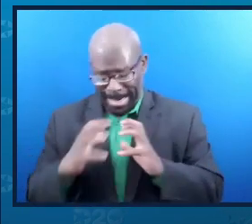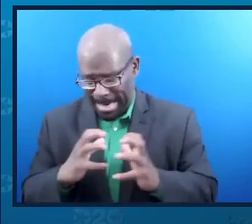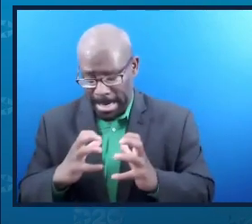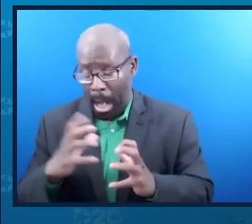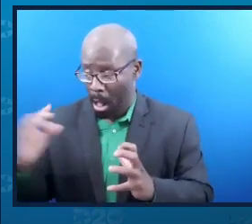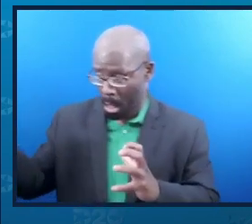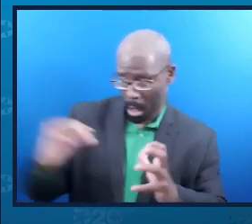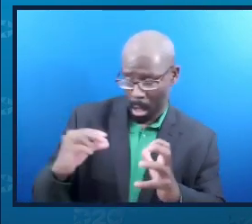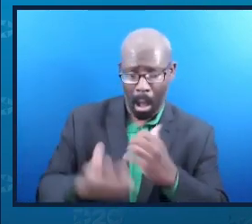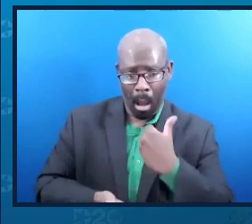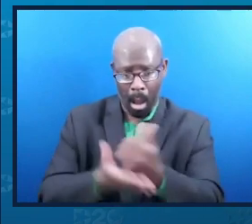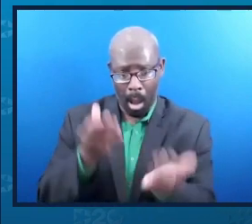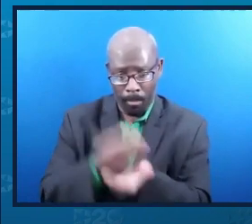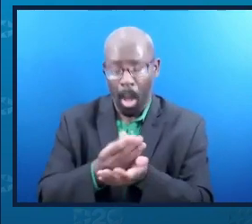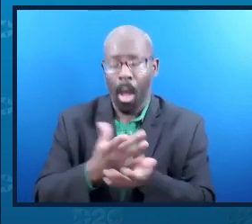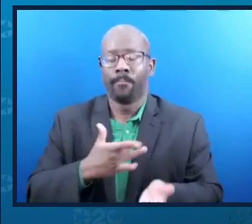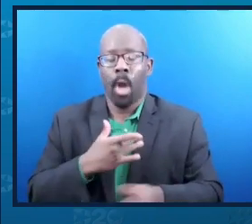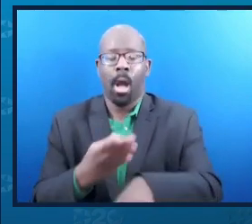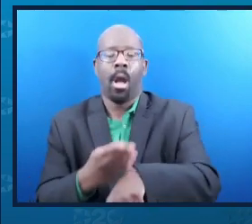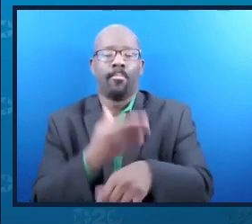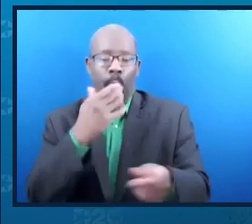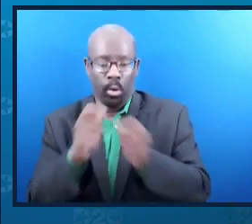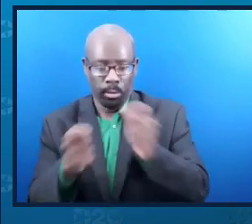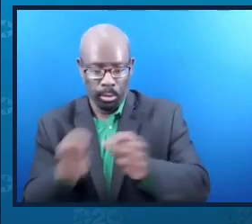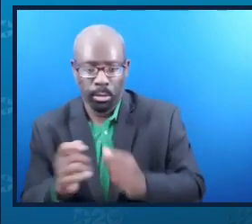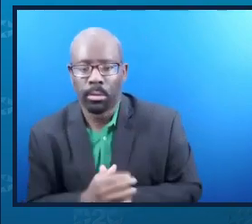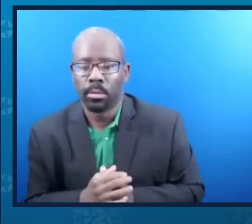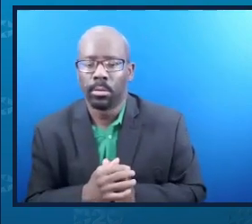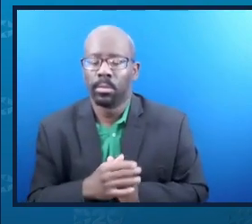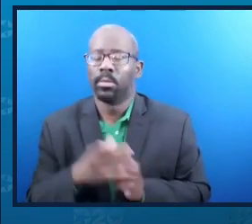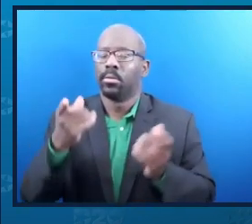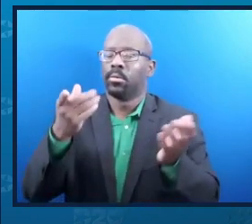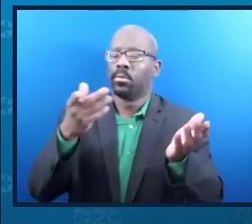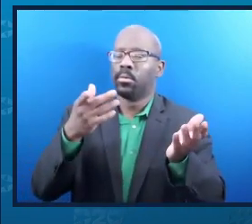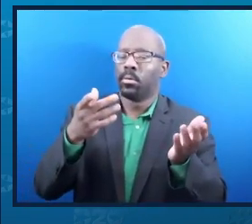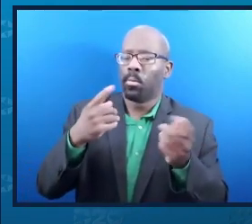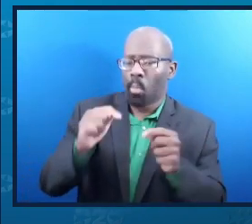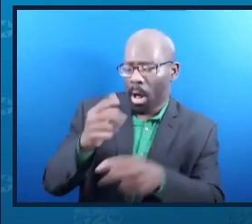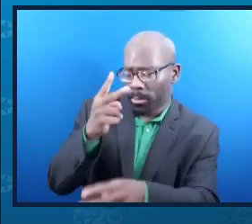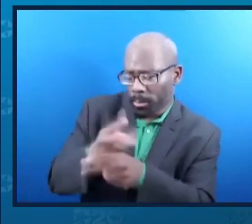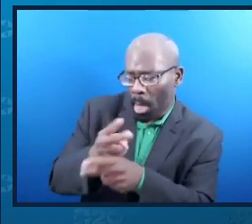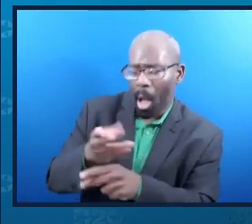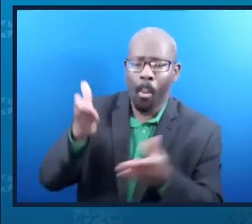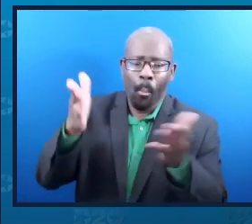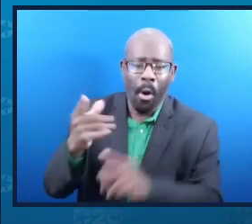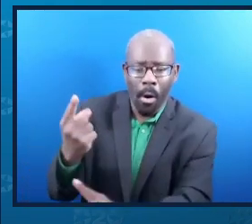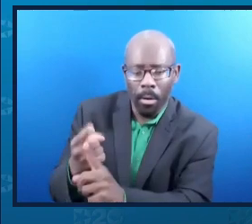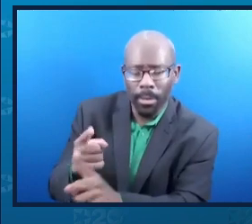WHETHER IT'S THE WAITRESS, TRYING TO RAISE A KID ON HER